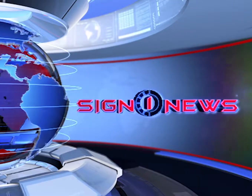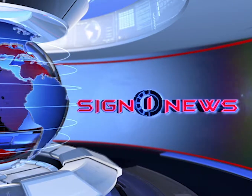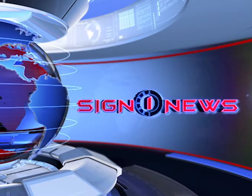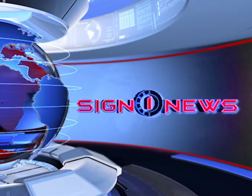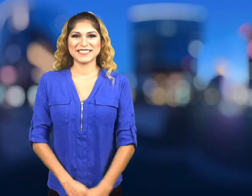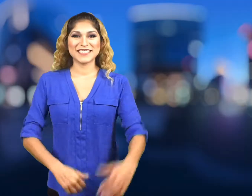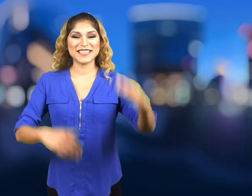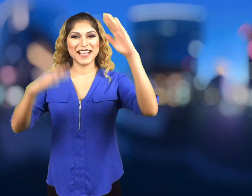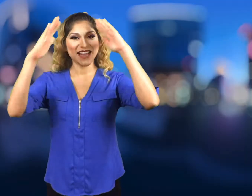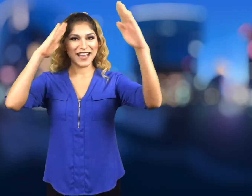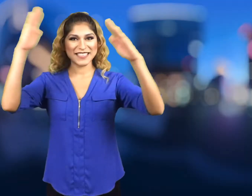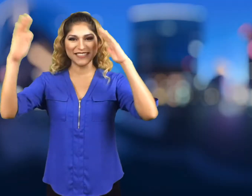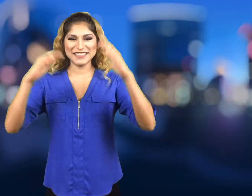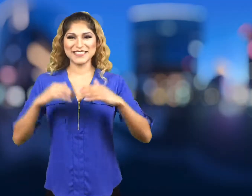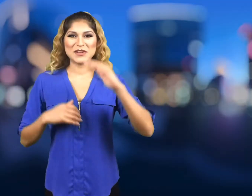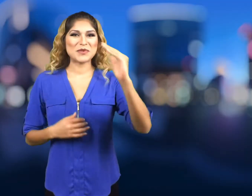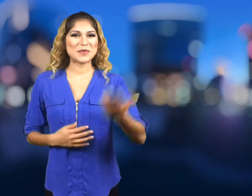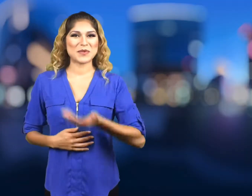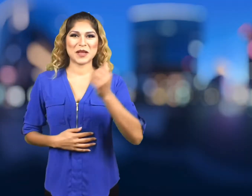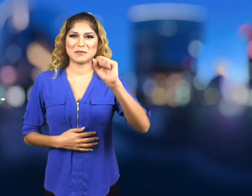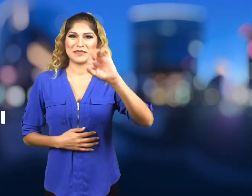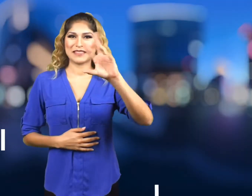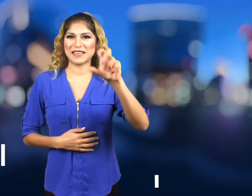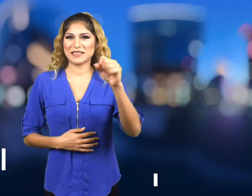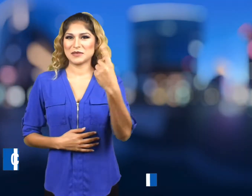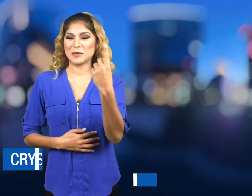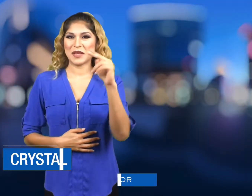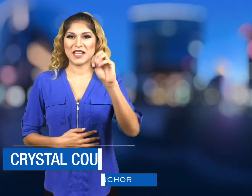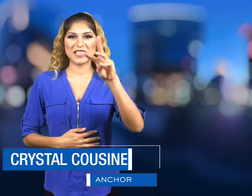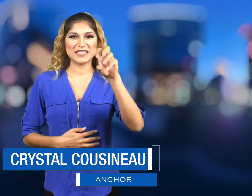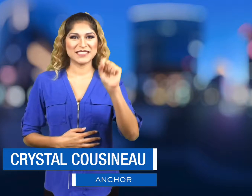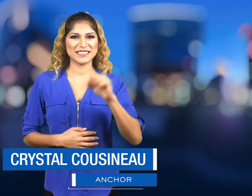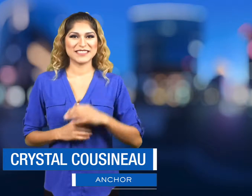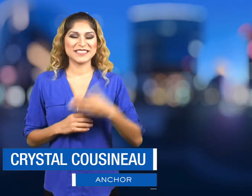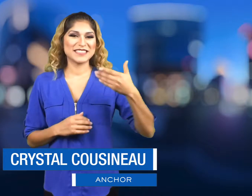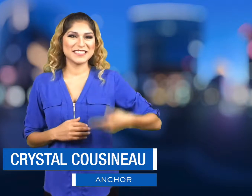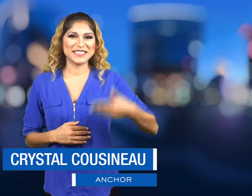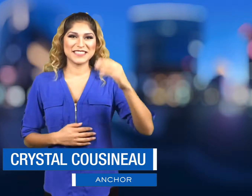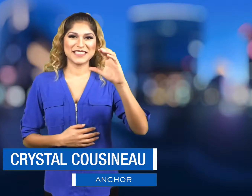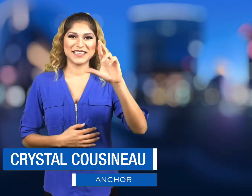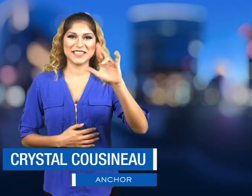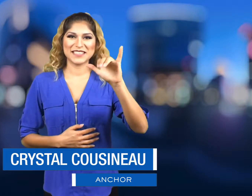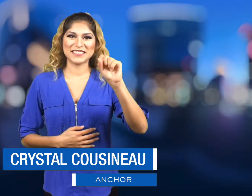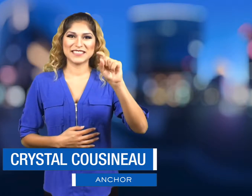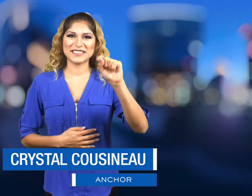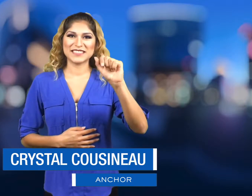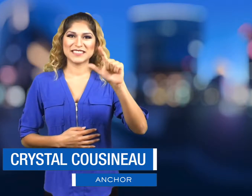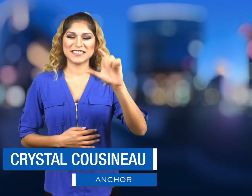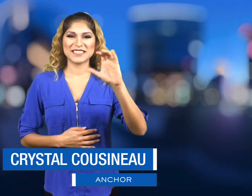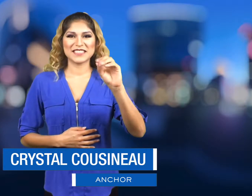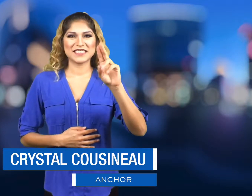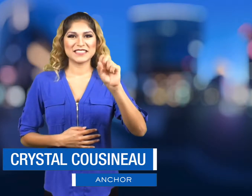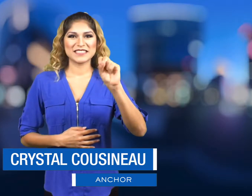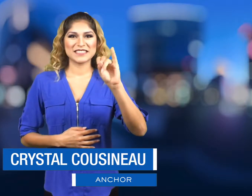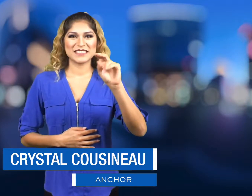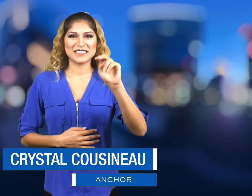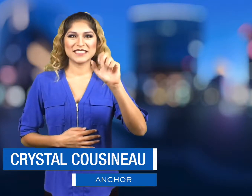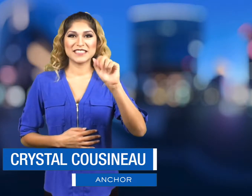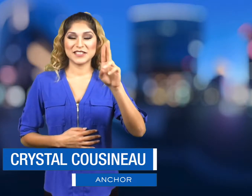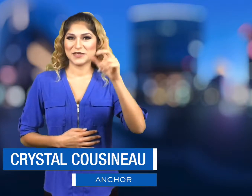Hello everyone. Welcome to Sign1News. I am Crystal Cousineau.